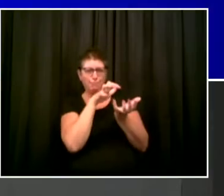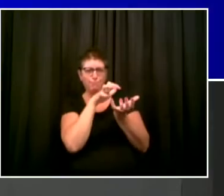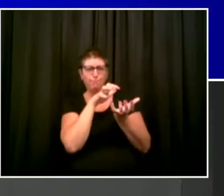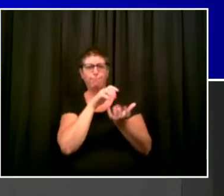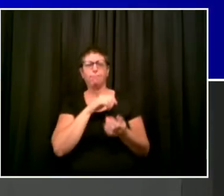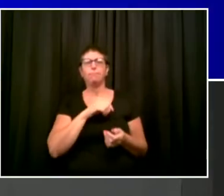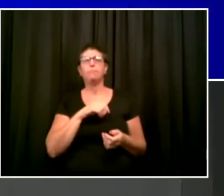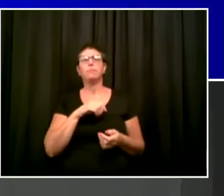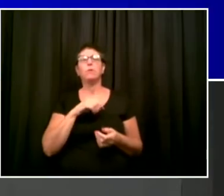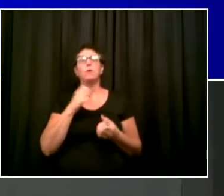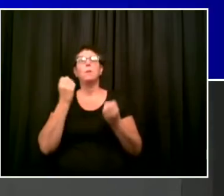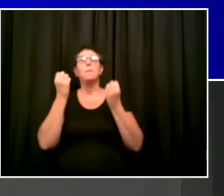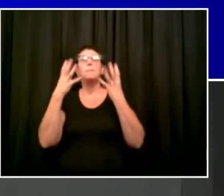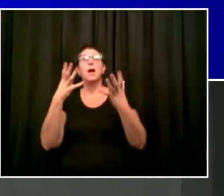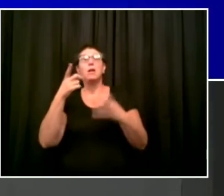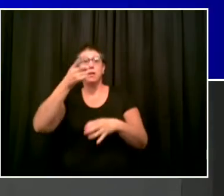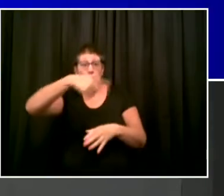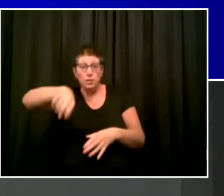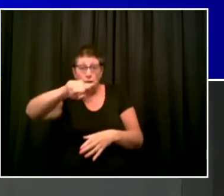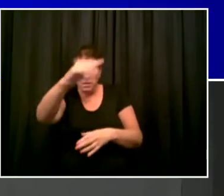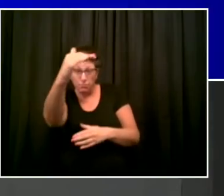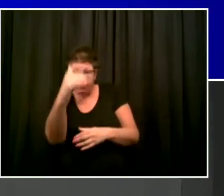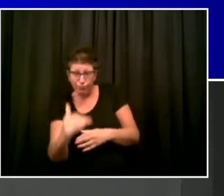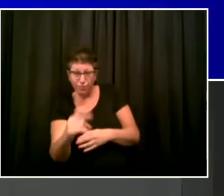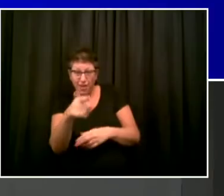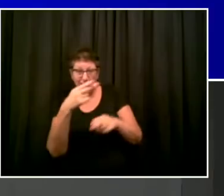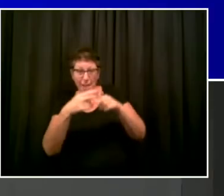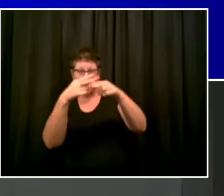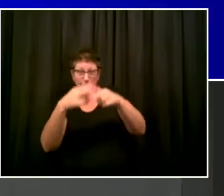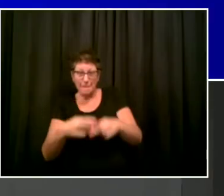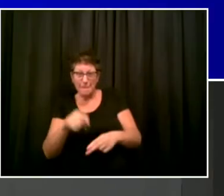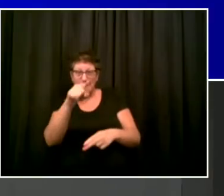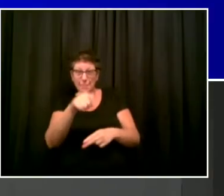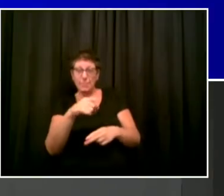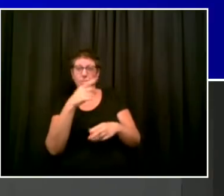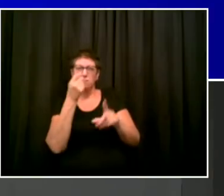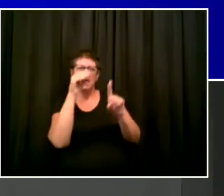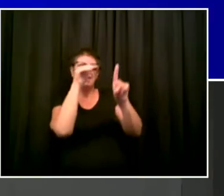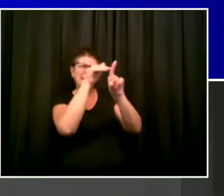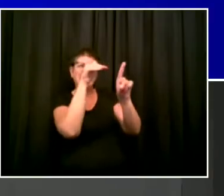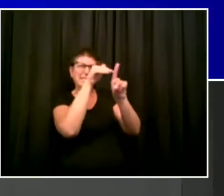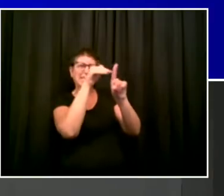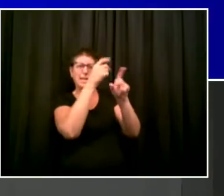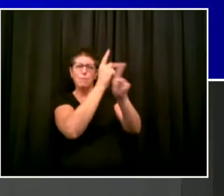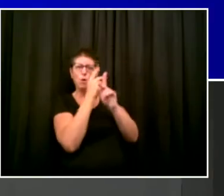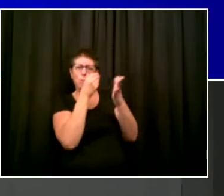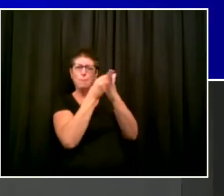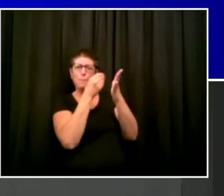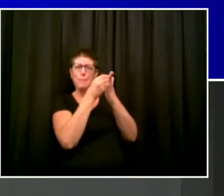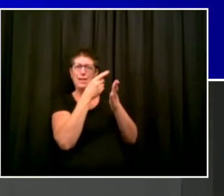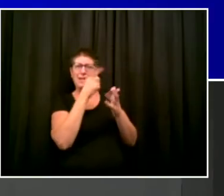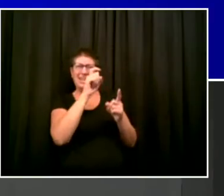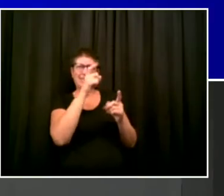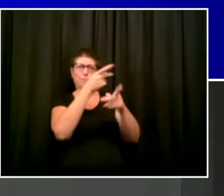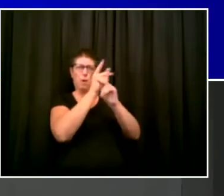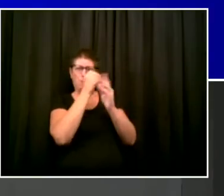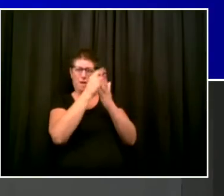UNIOSNV HAE BEEN